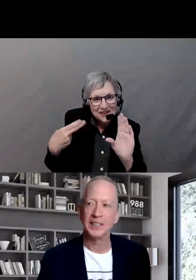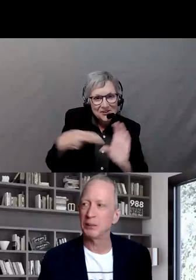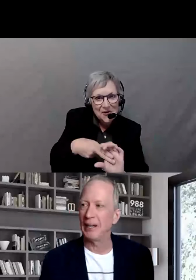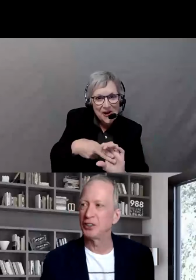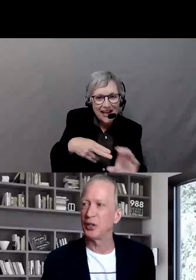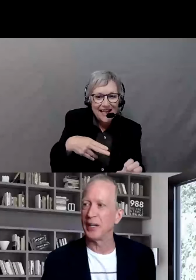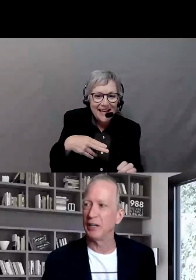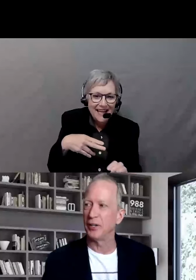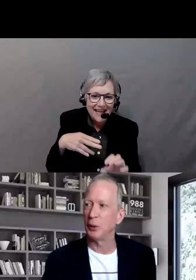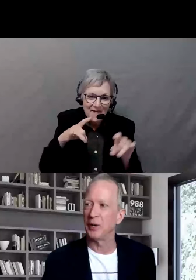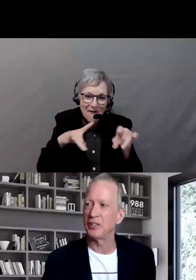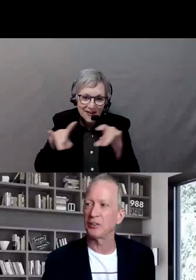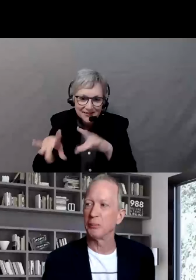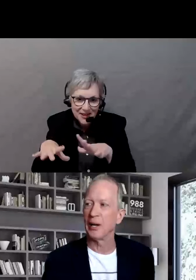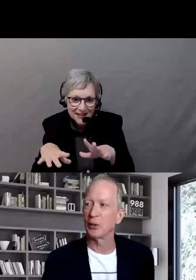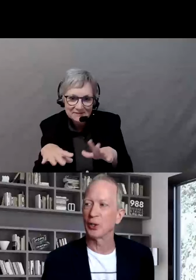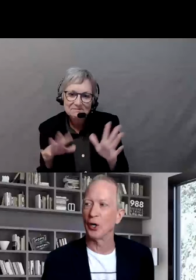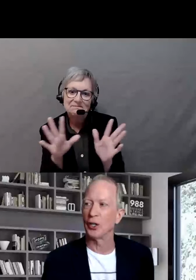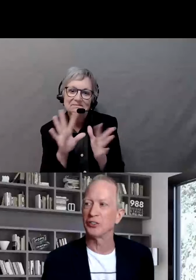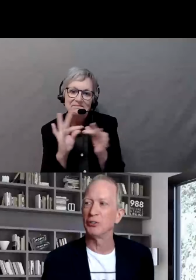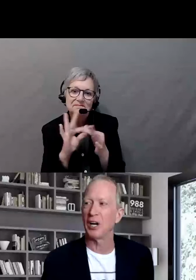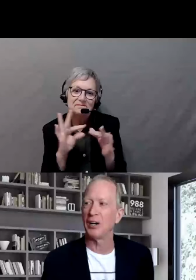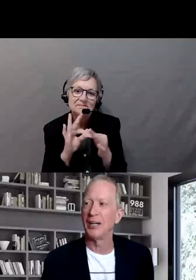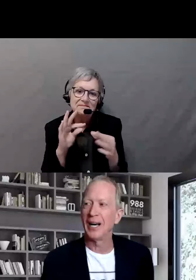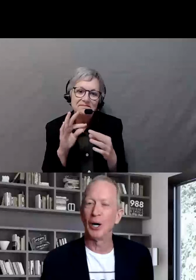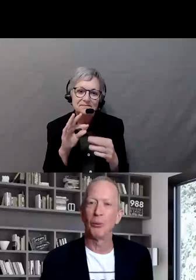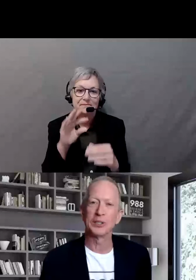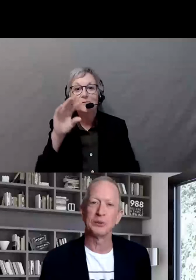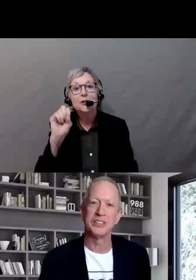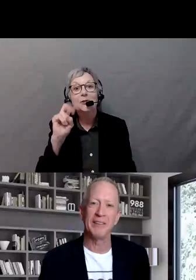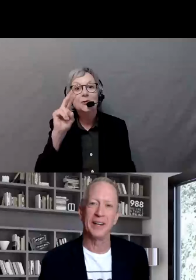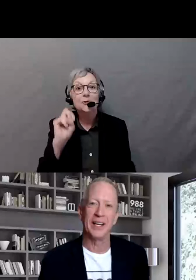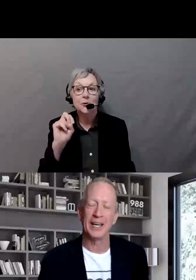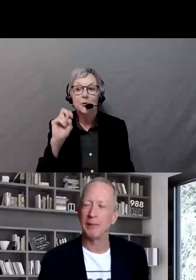: TELL US ABOUT YOUR INTERVIEW, SUE. SHE WORKS WITH US AND